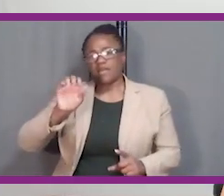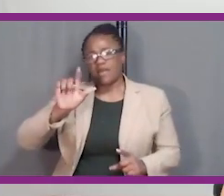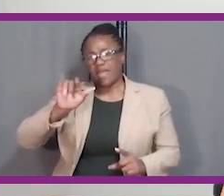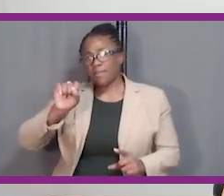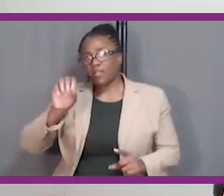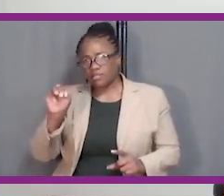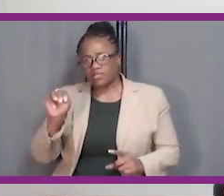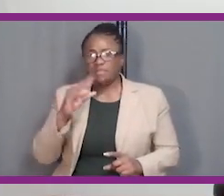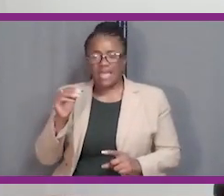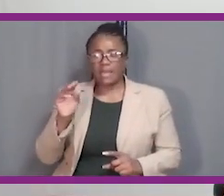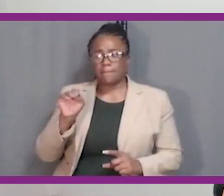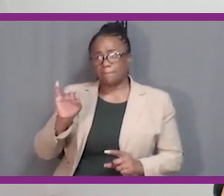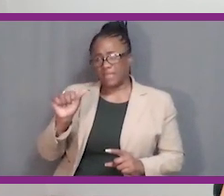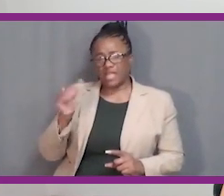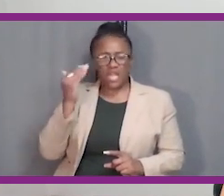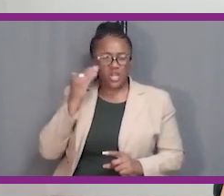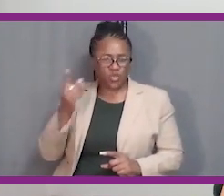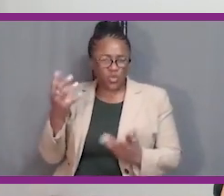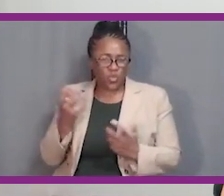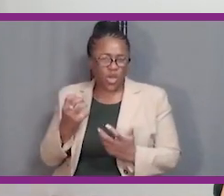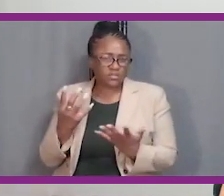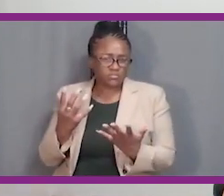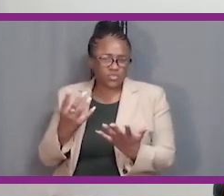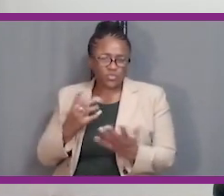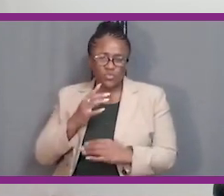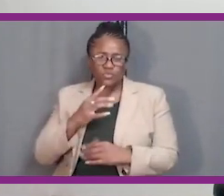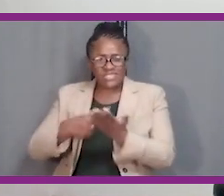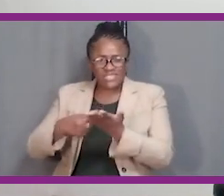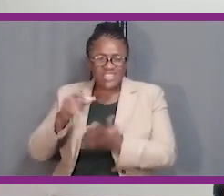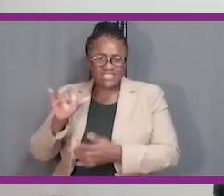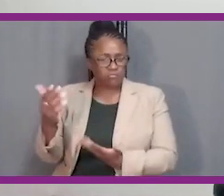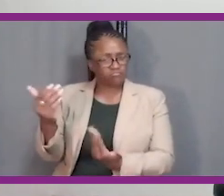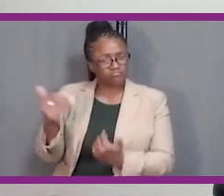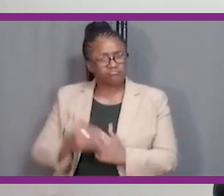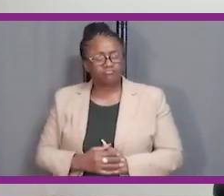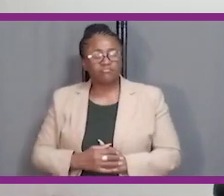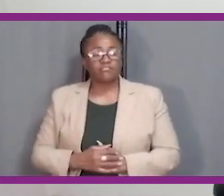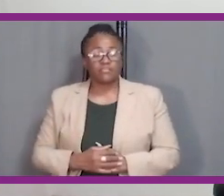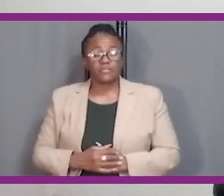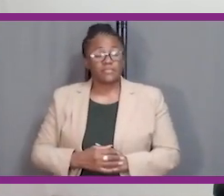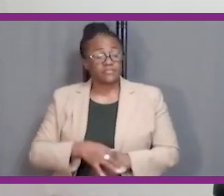Yes, definitely. I think so I think a couple of things. One, I think it's so important because